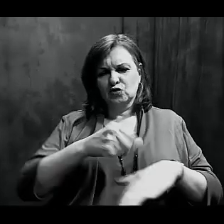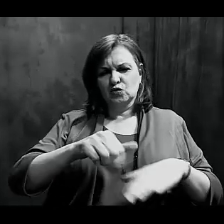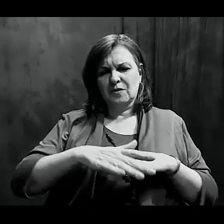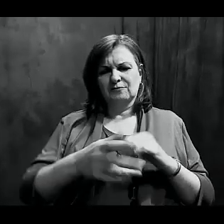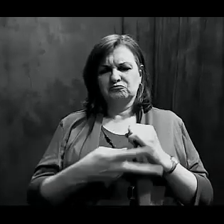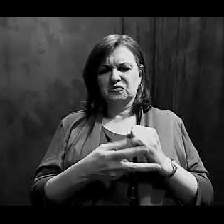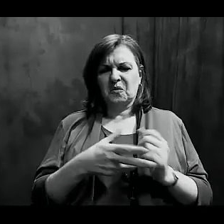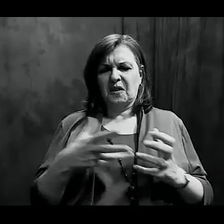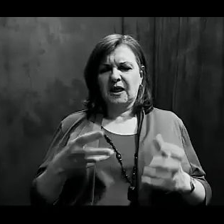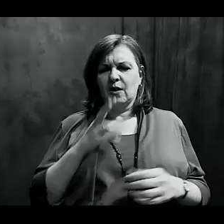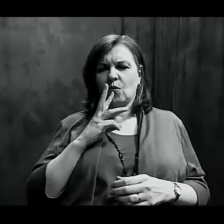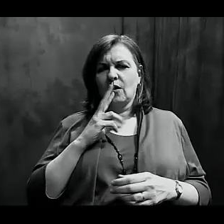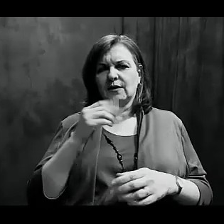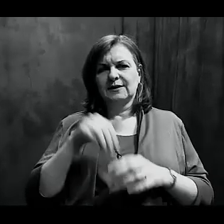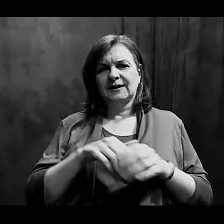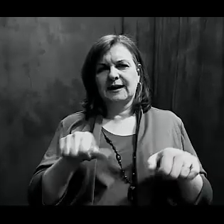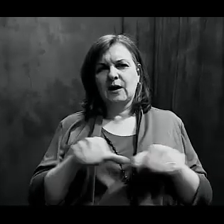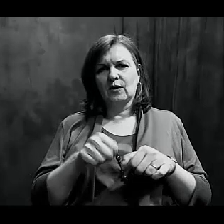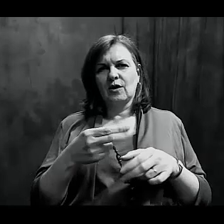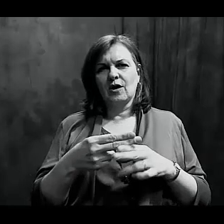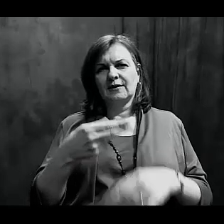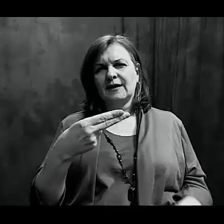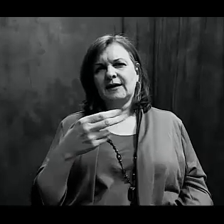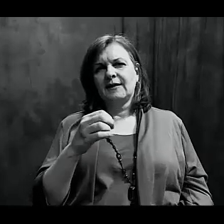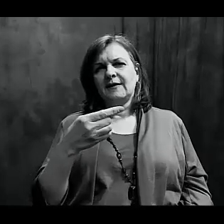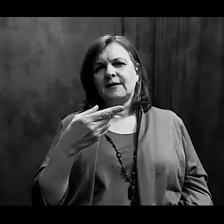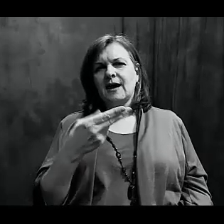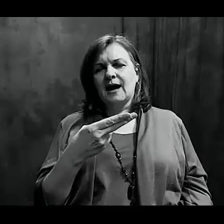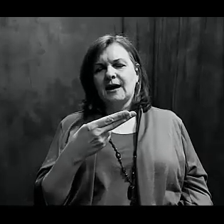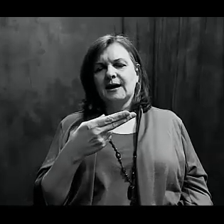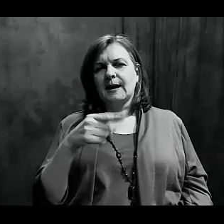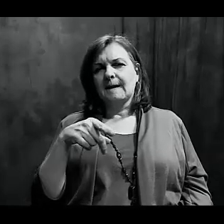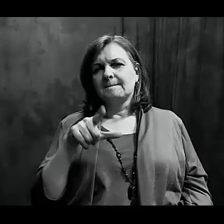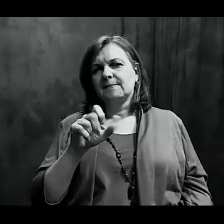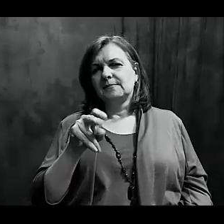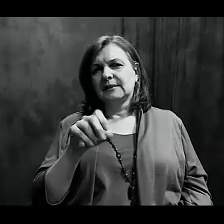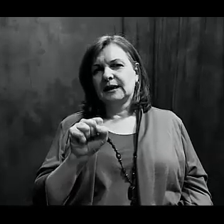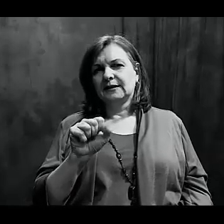known as the high plains aquifer -- this is not going to be sustained